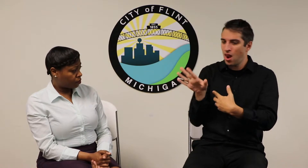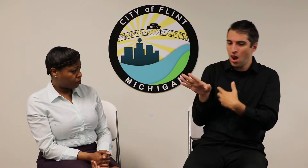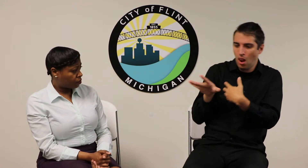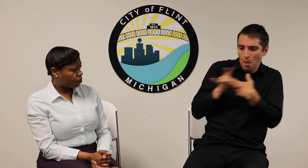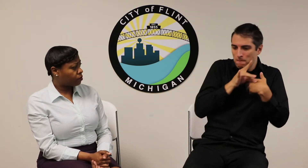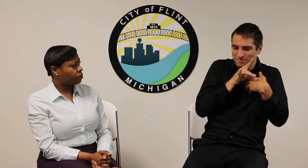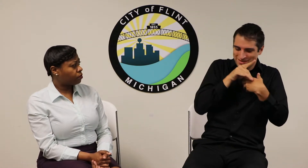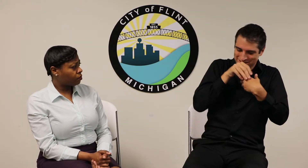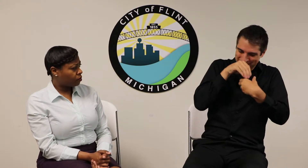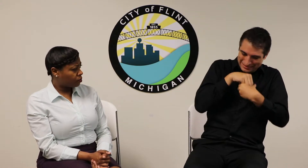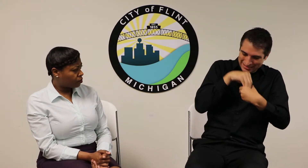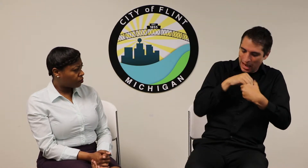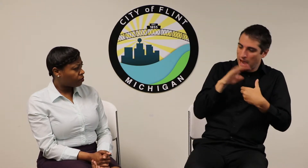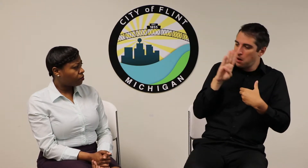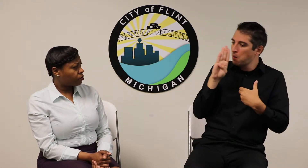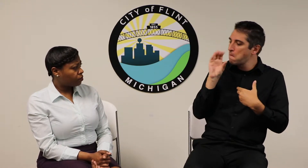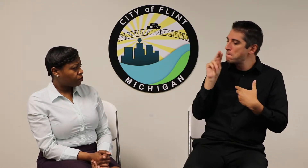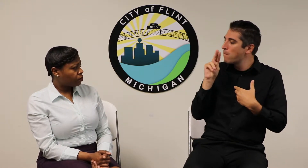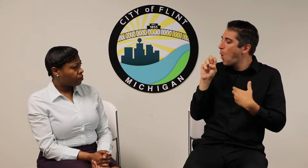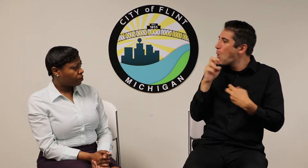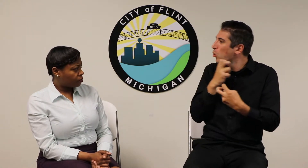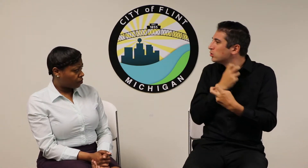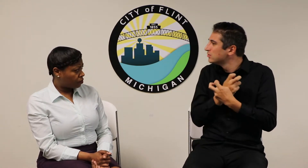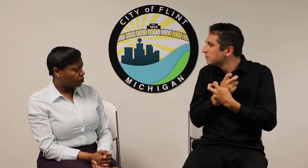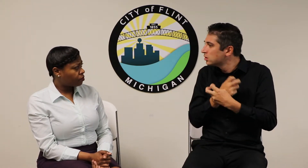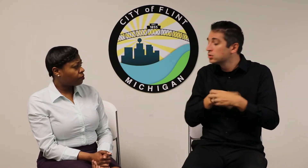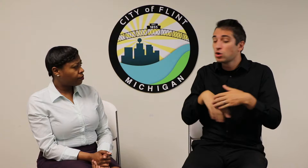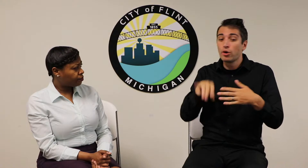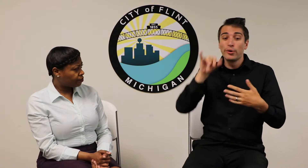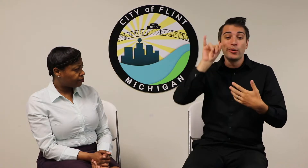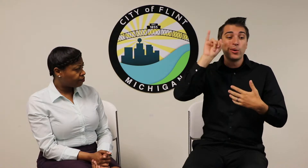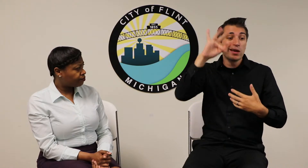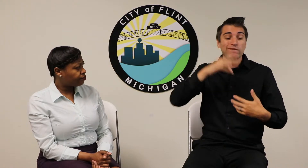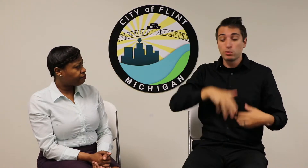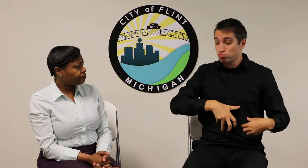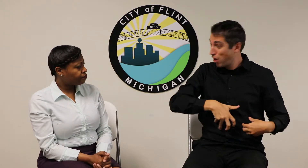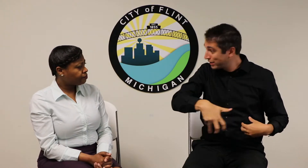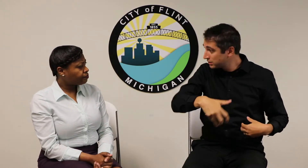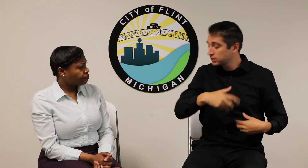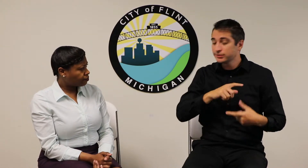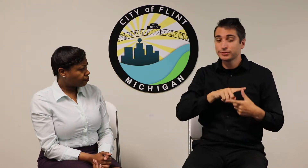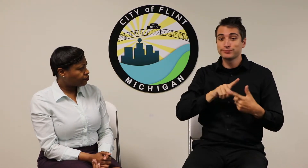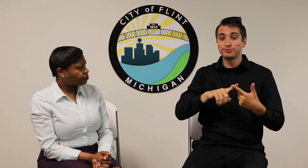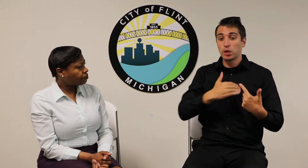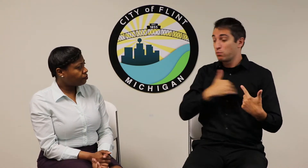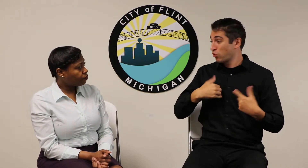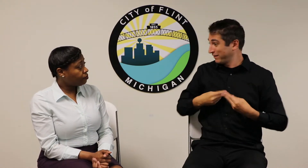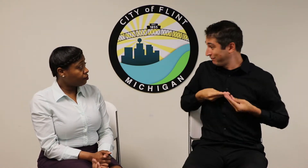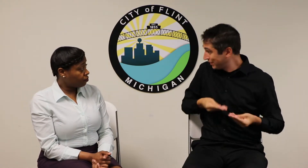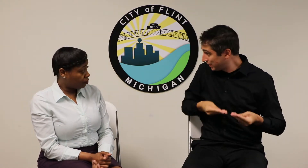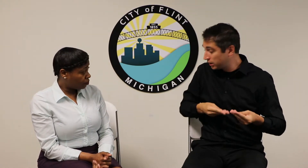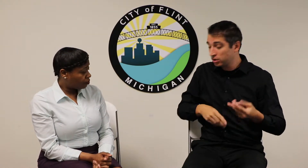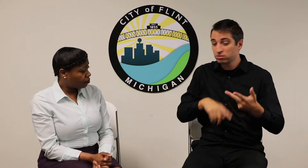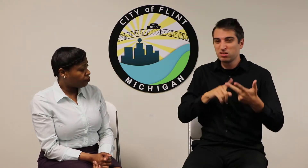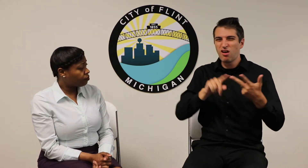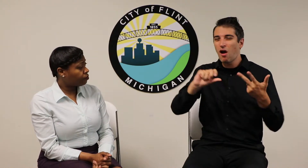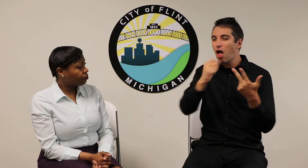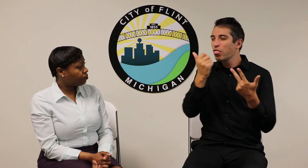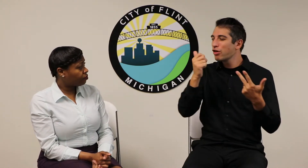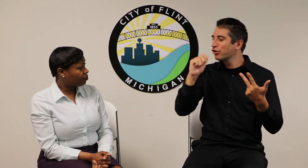like pregnancy, breastfeeding, some inflammatory conditions, thyroid disease